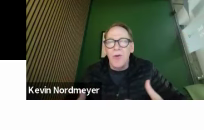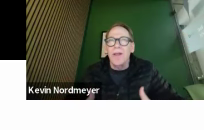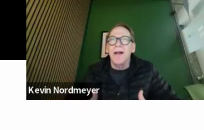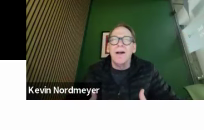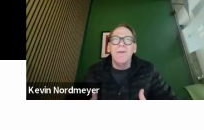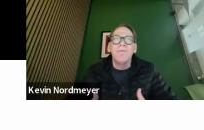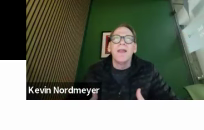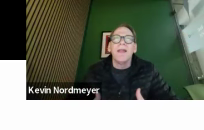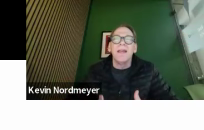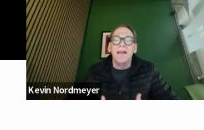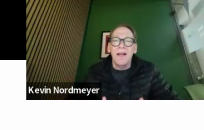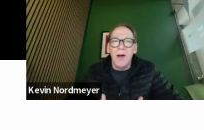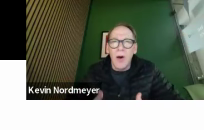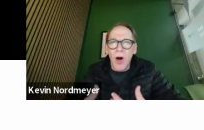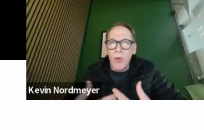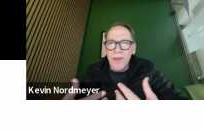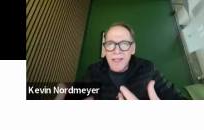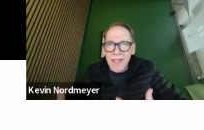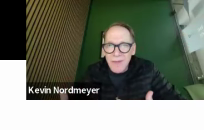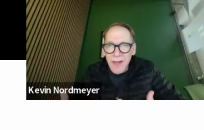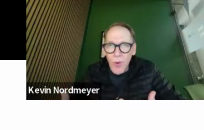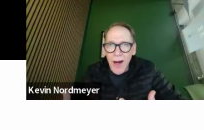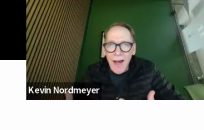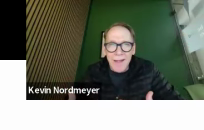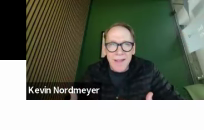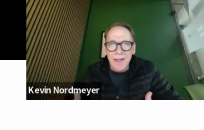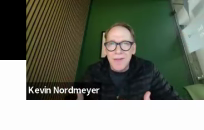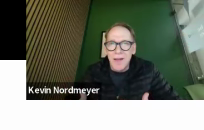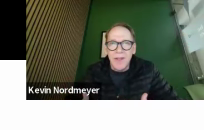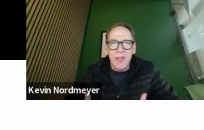So a hallway that's six feet wide instead of something